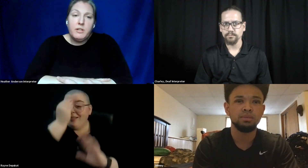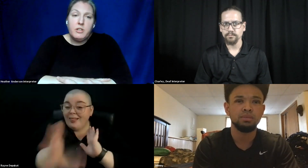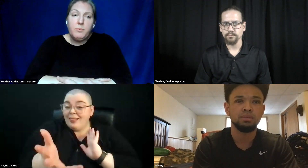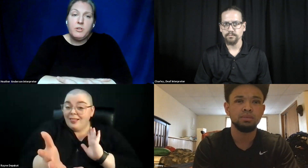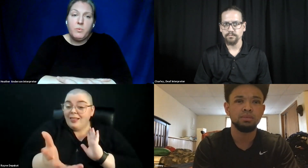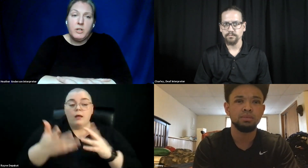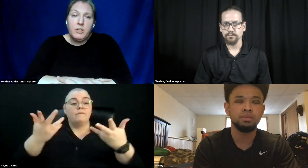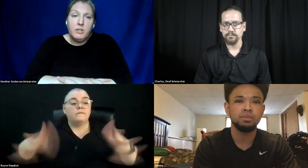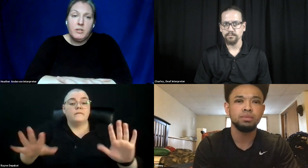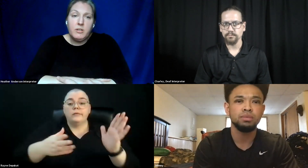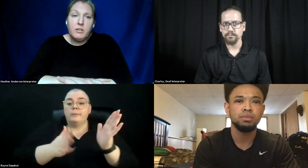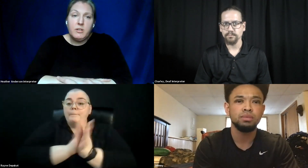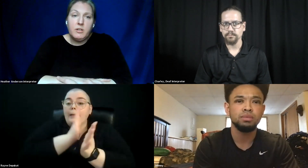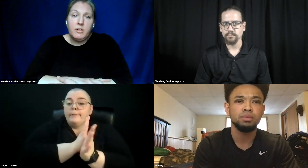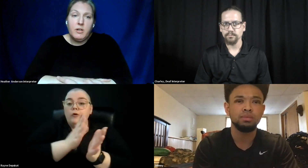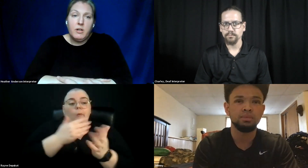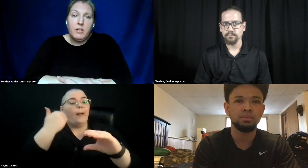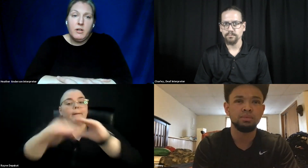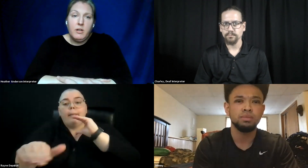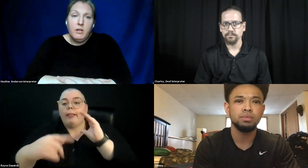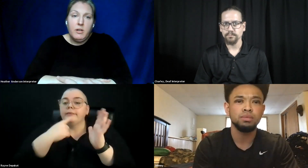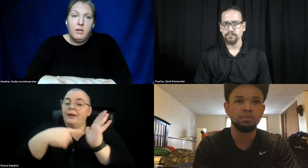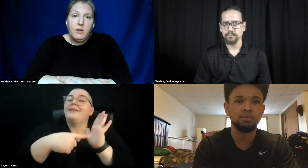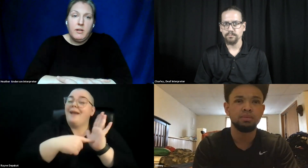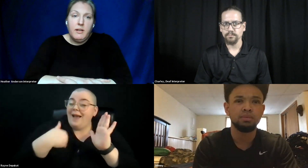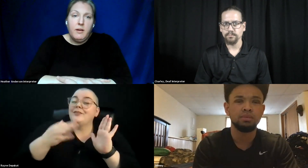Do you know who the interpreters were,